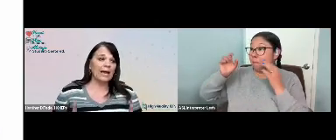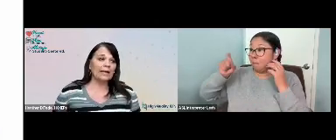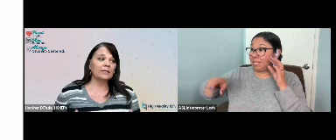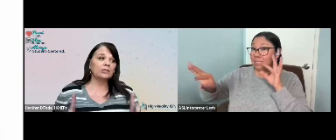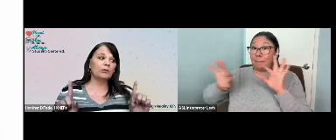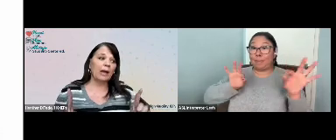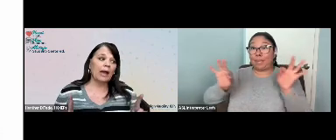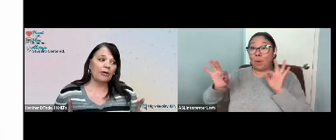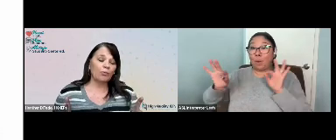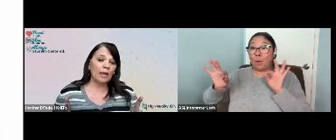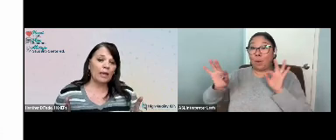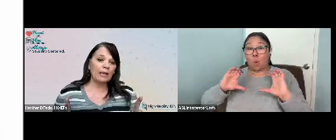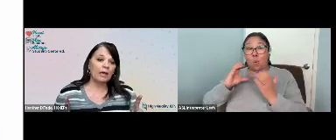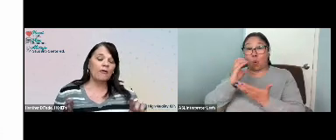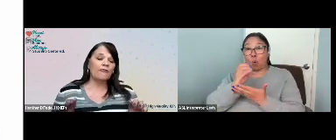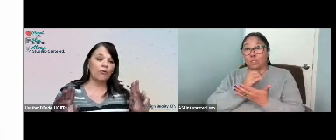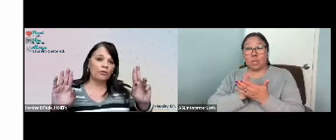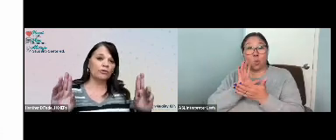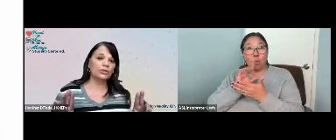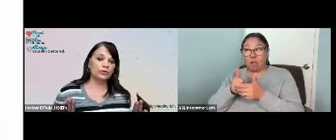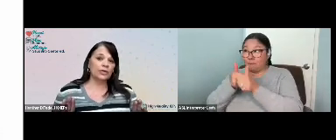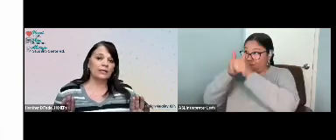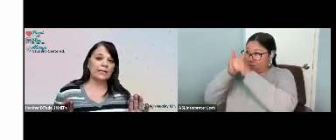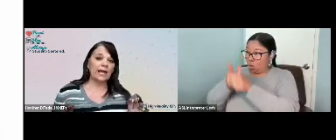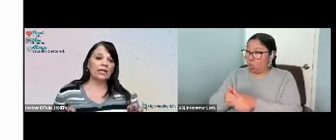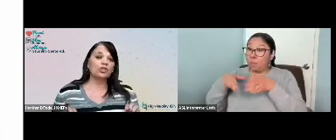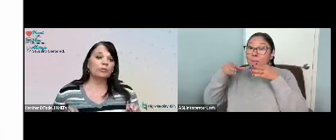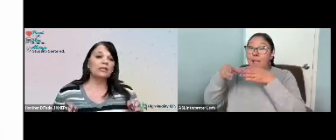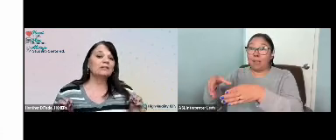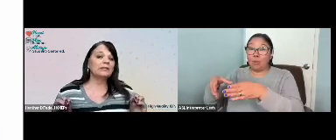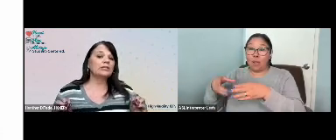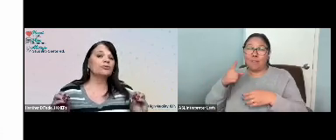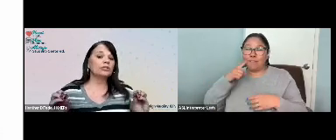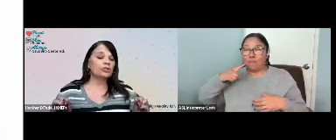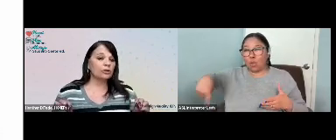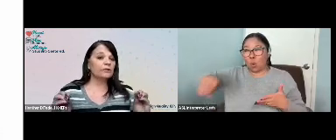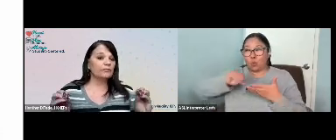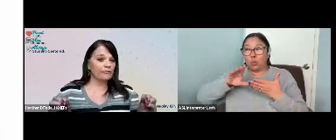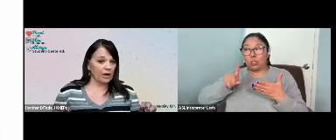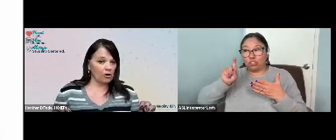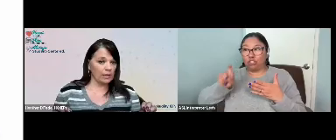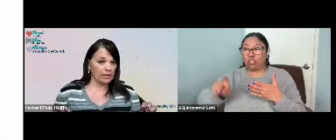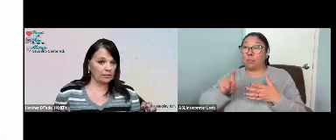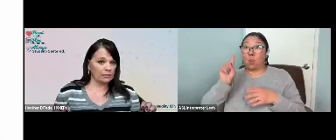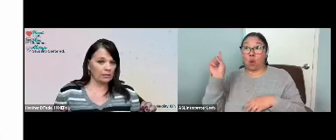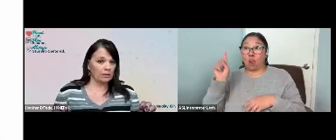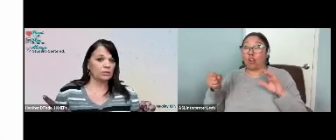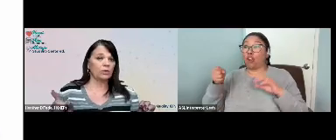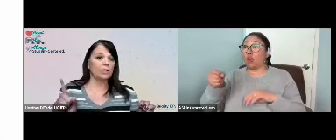to align to the pathway for those students and it should be in the least restrictive environment.